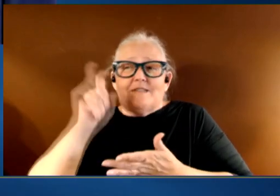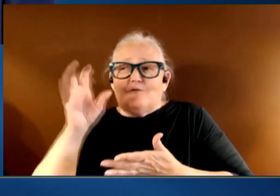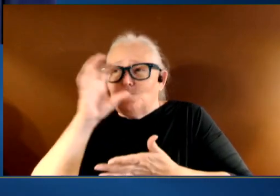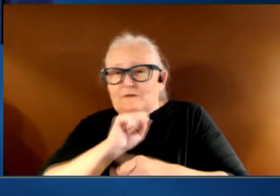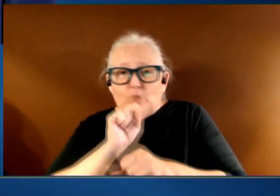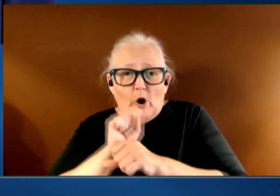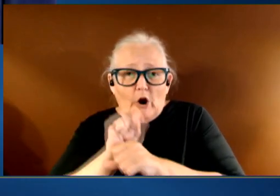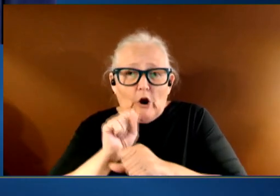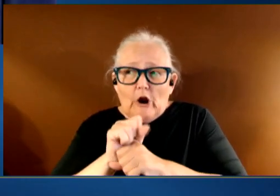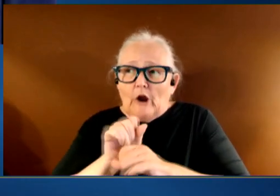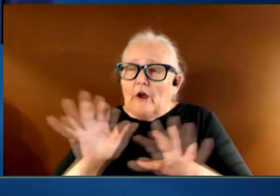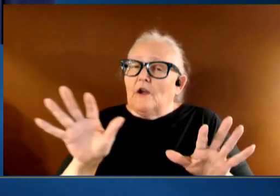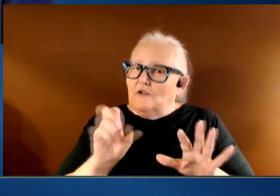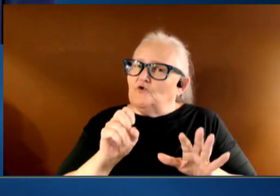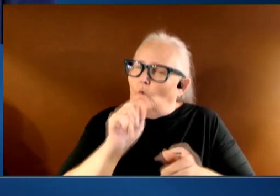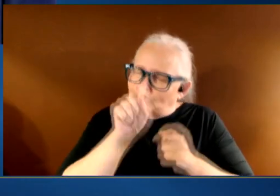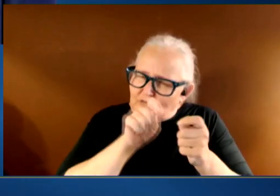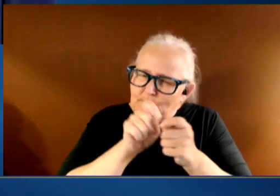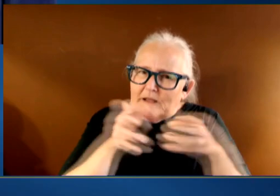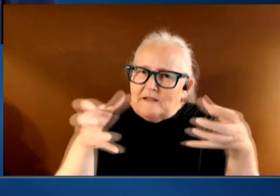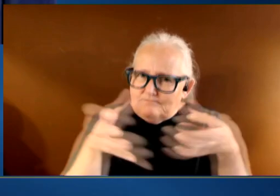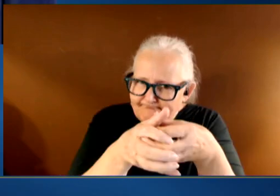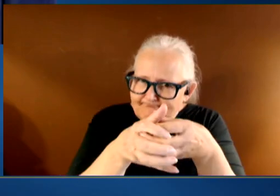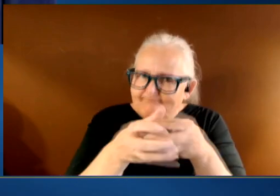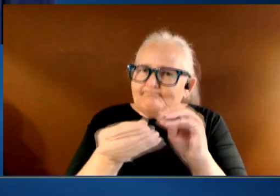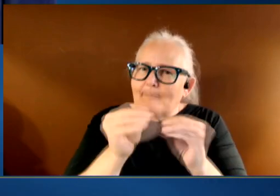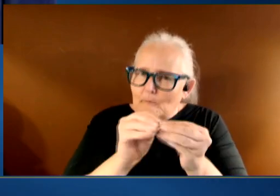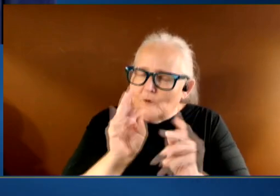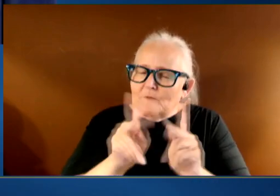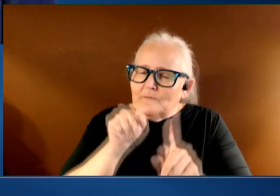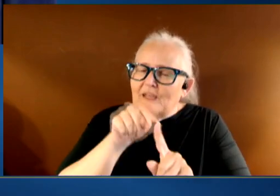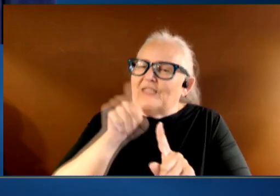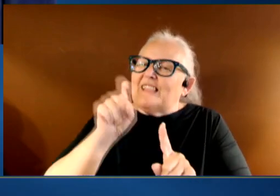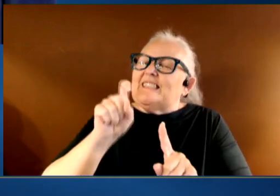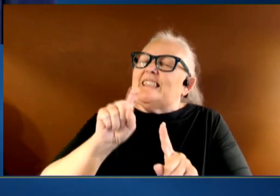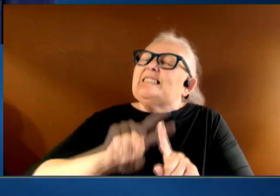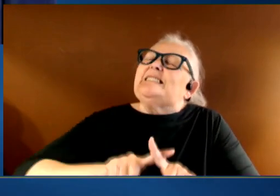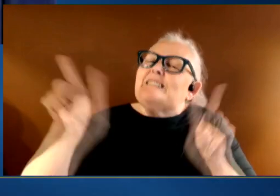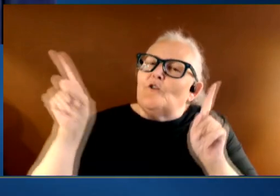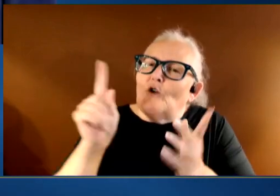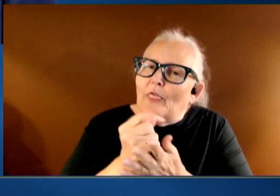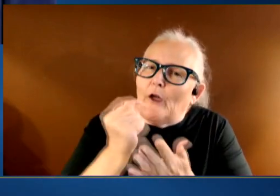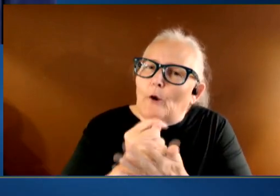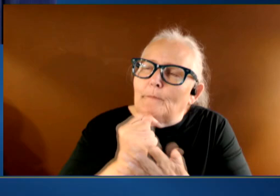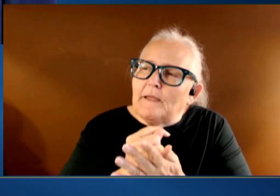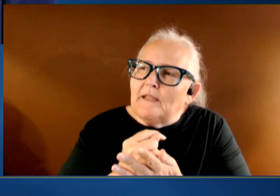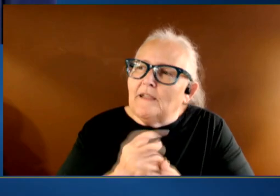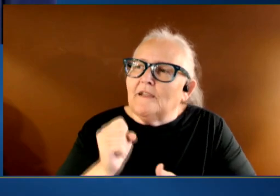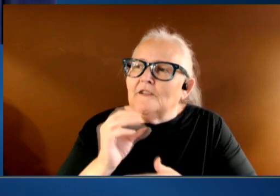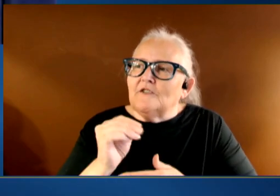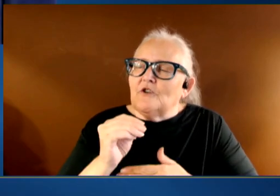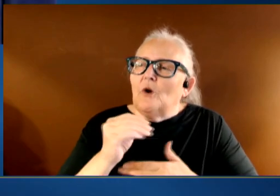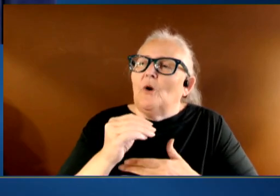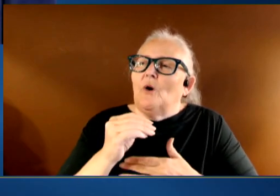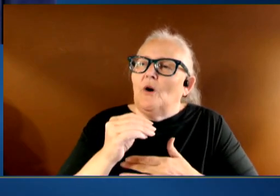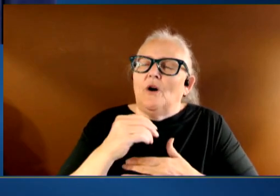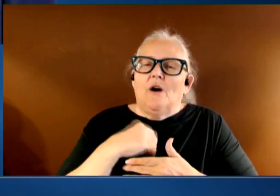that population that needs other therapies. So bridges me to newer therapies -- we need other